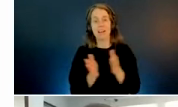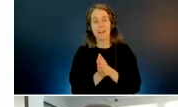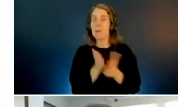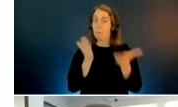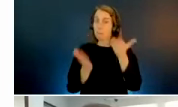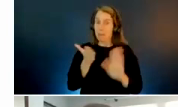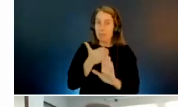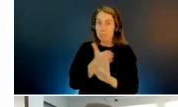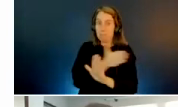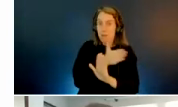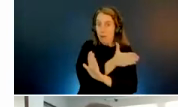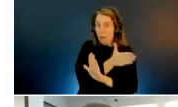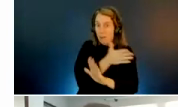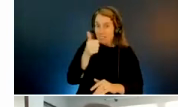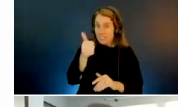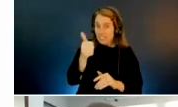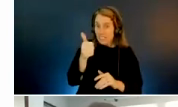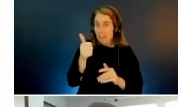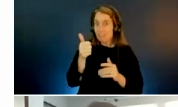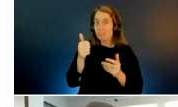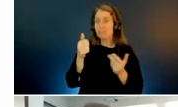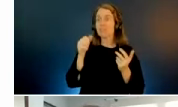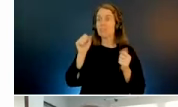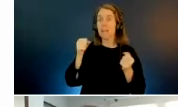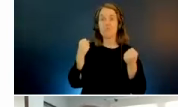and taking a look at the parking lot and seeing if that's something you think you're comfortable